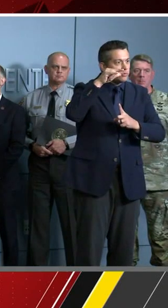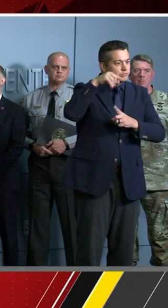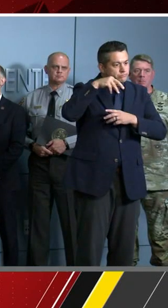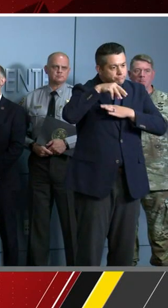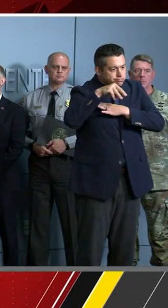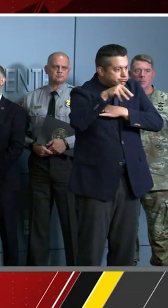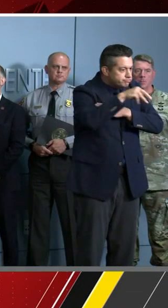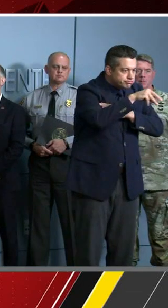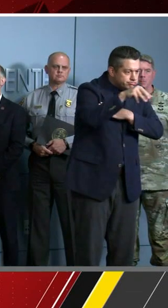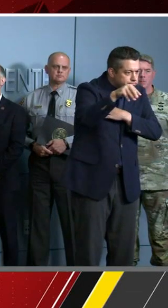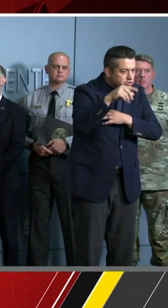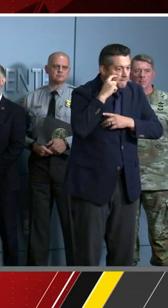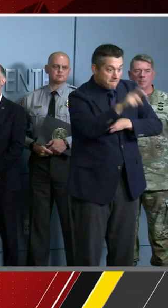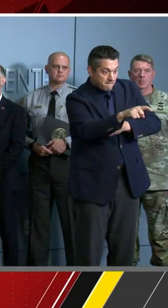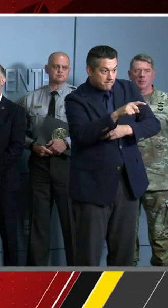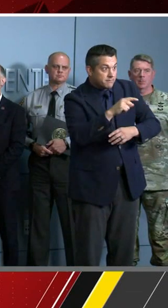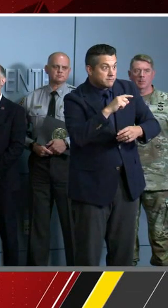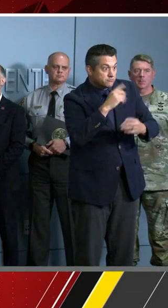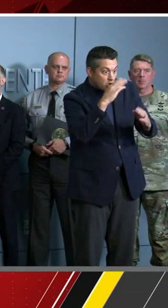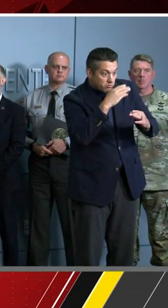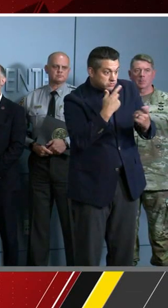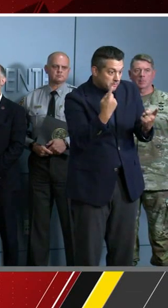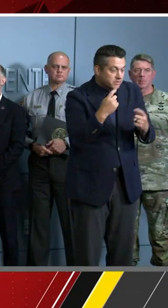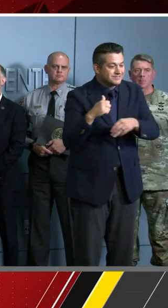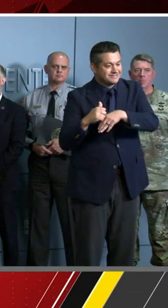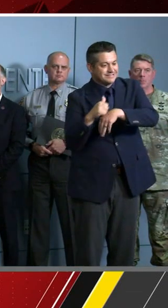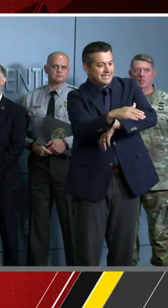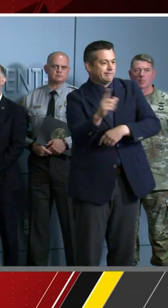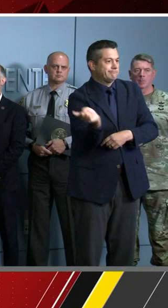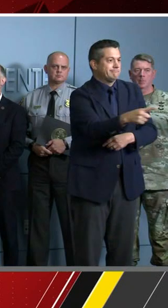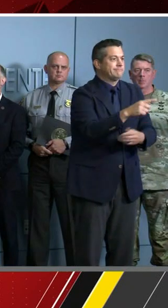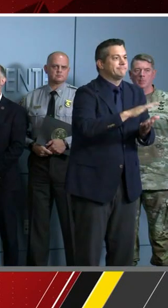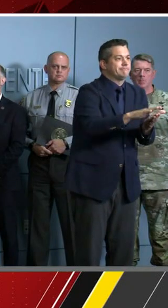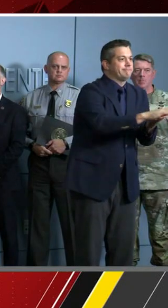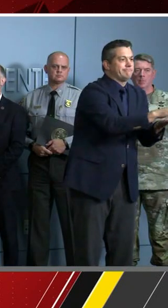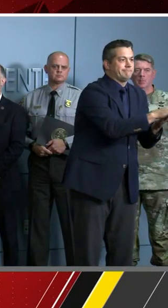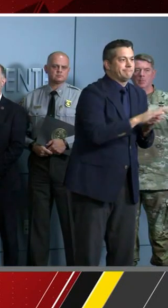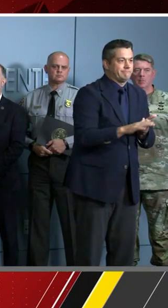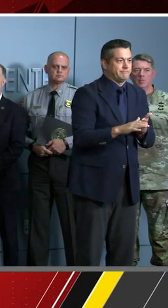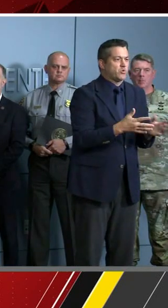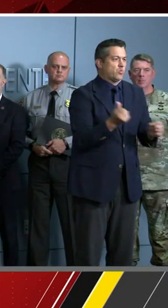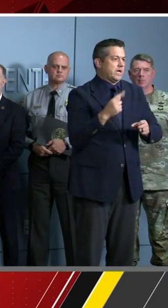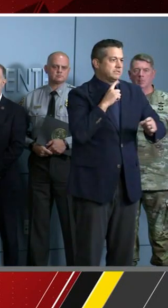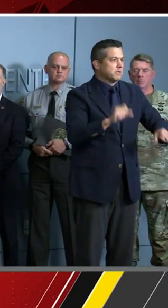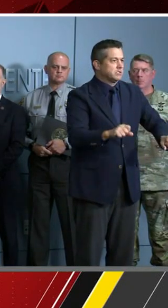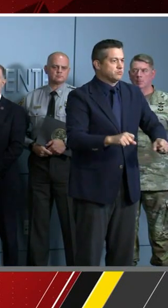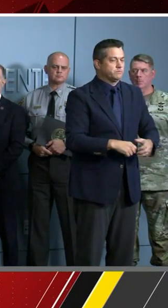trouble and help clear roadways